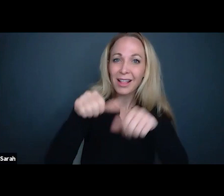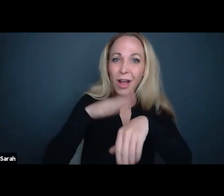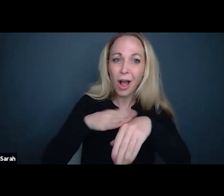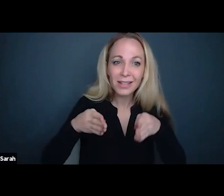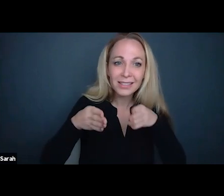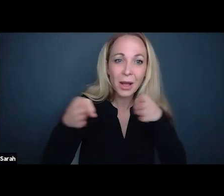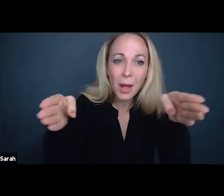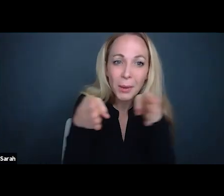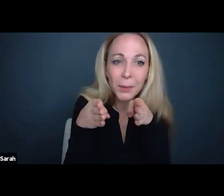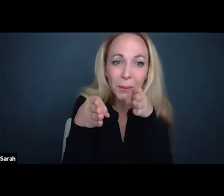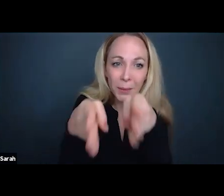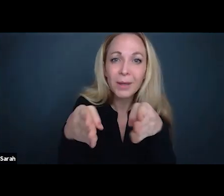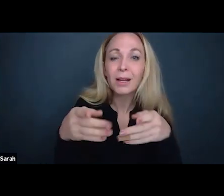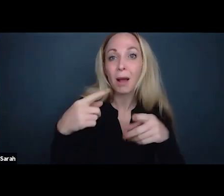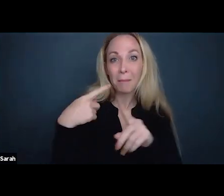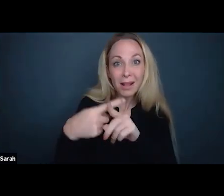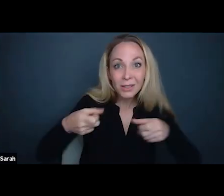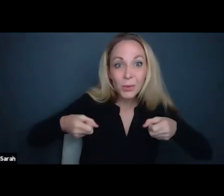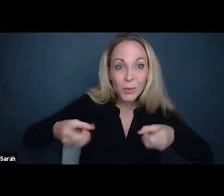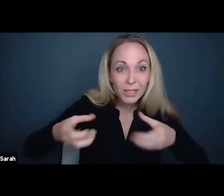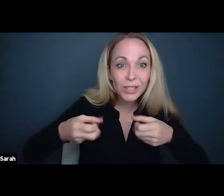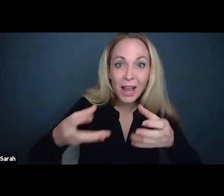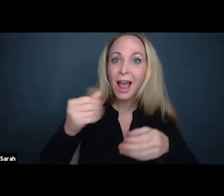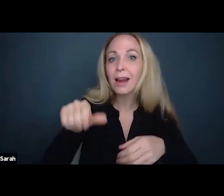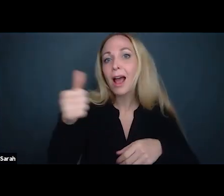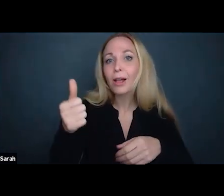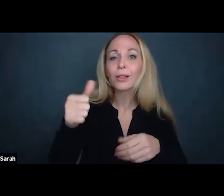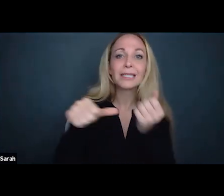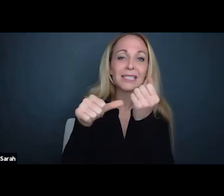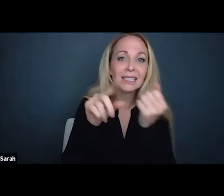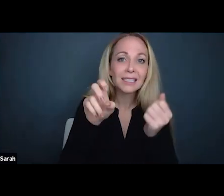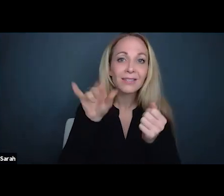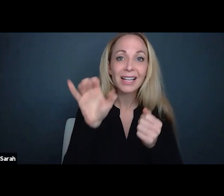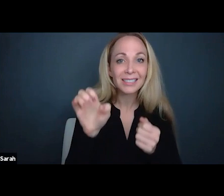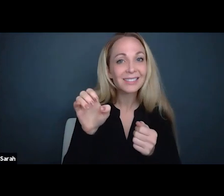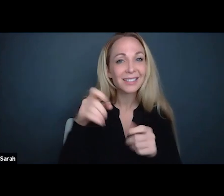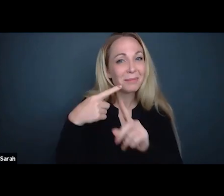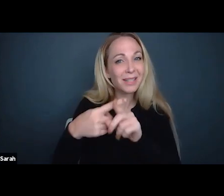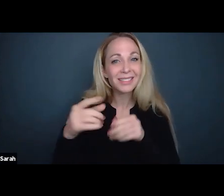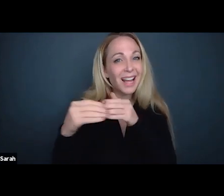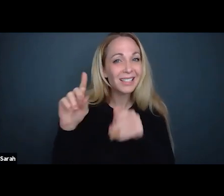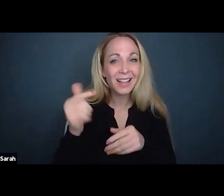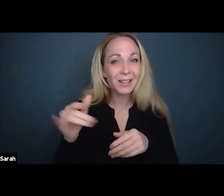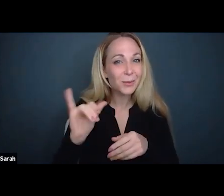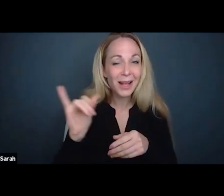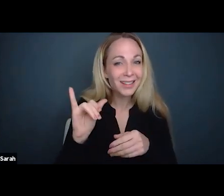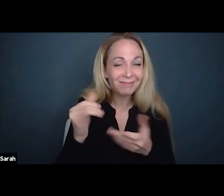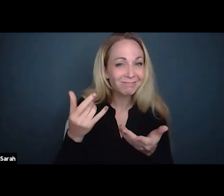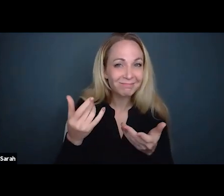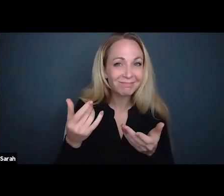The poles could be hazards to wheelchairs, and other assistive devices, and guide dogs